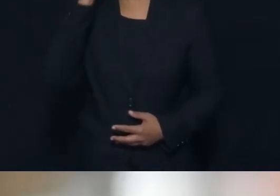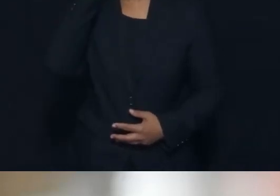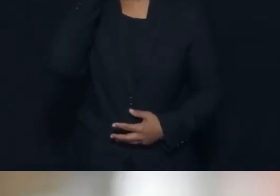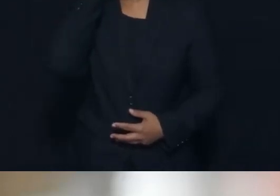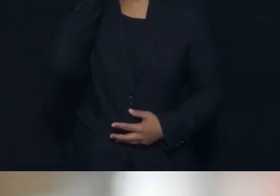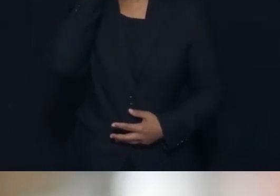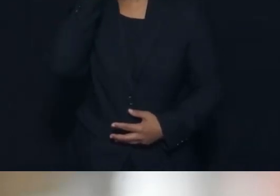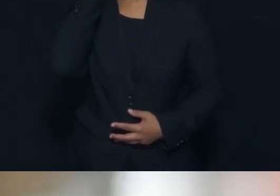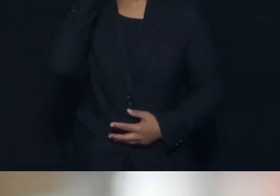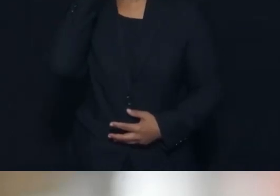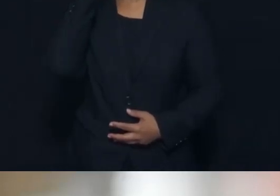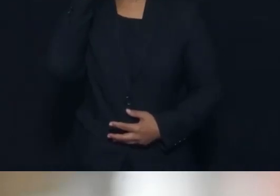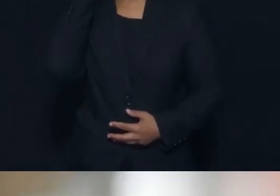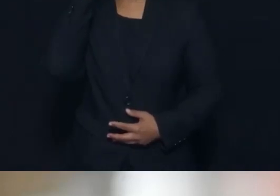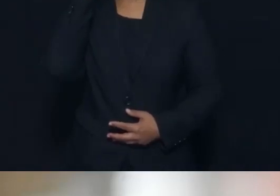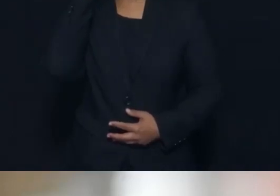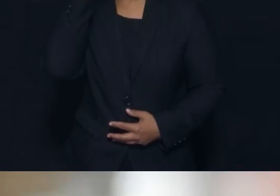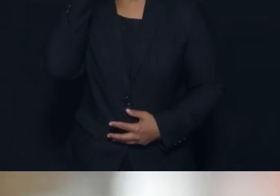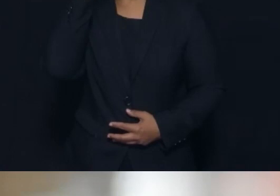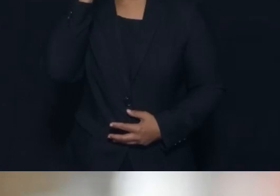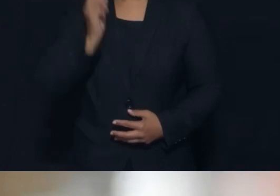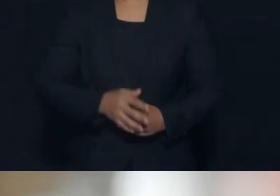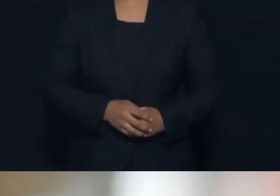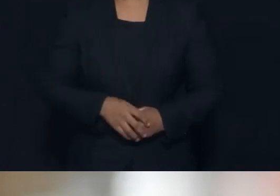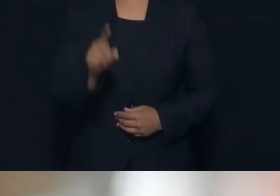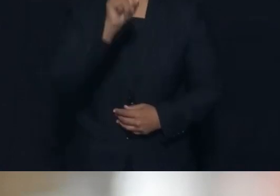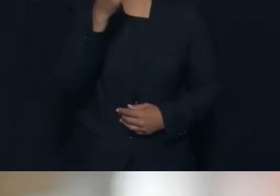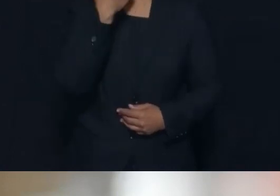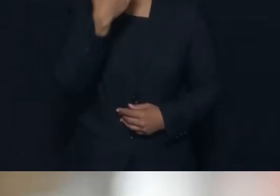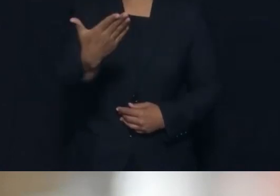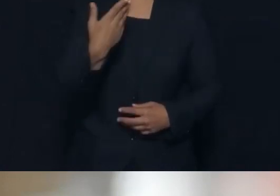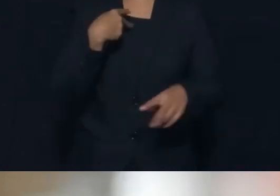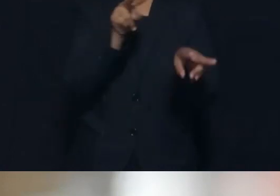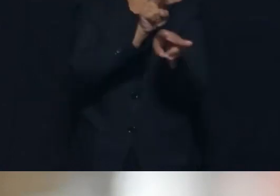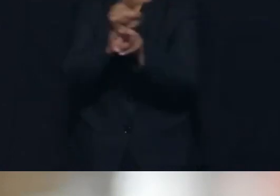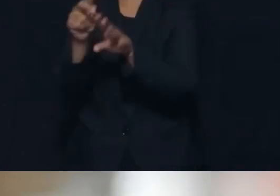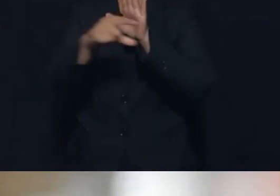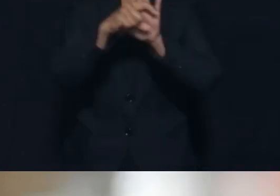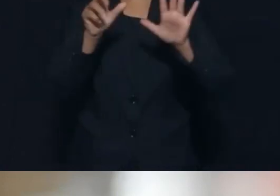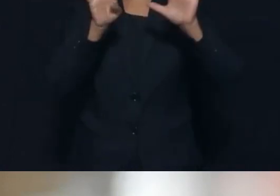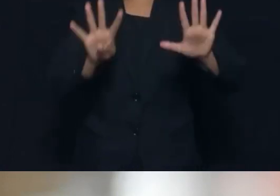we do not monitor the article 9 of the convention.